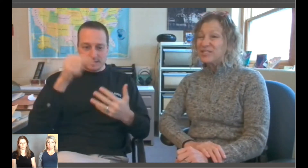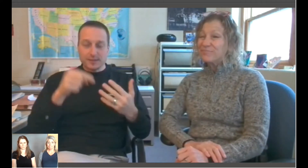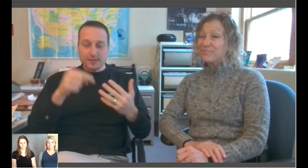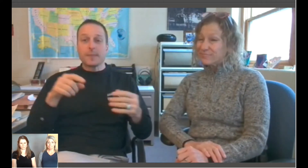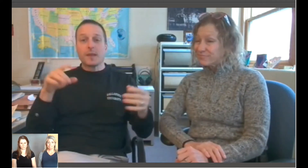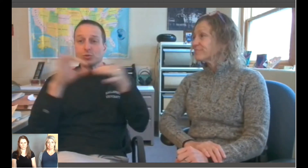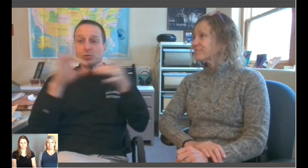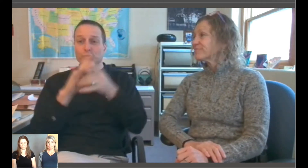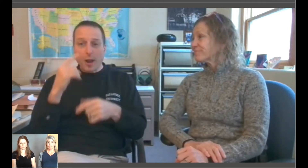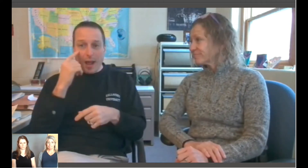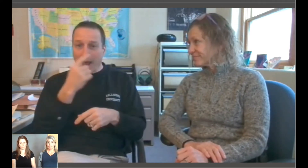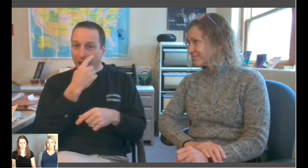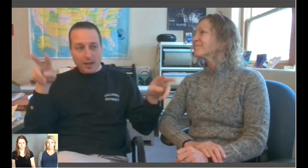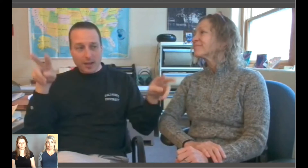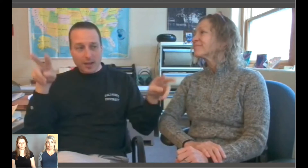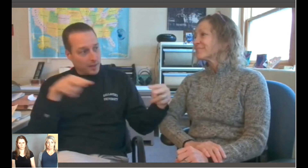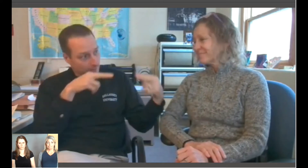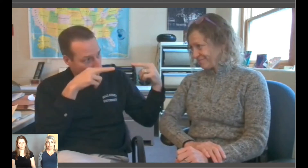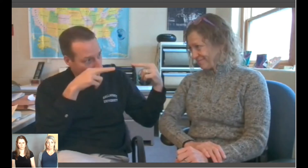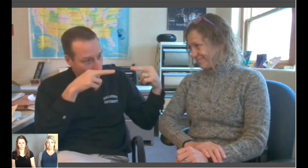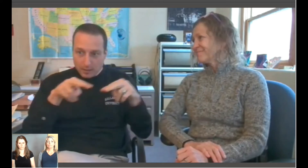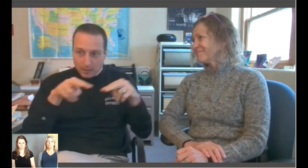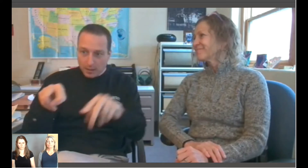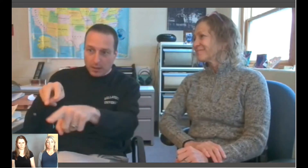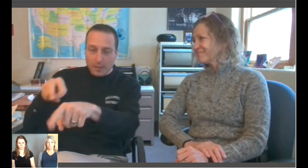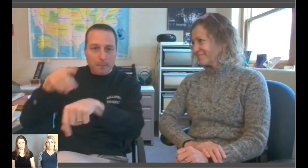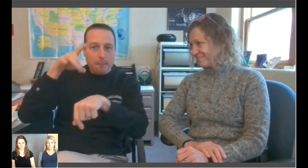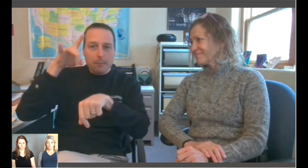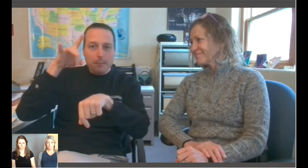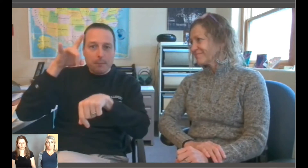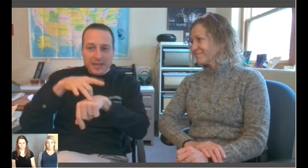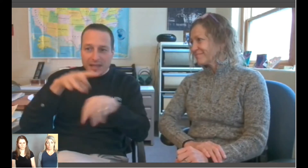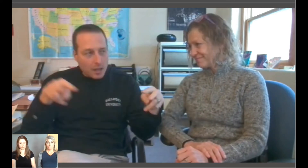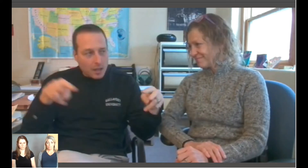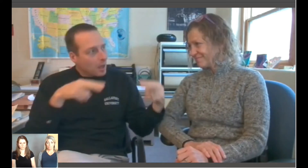a connection to a vocabulary word like 'melon,' they'll see your face and your sign as well